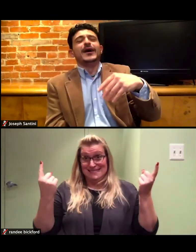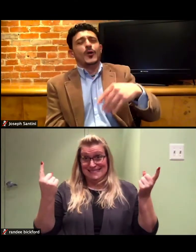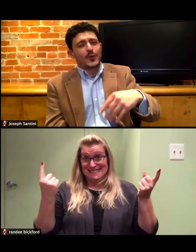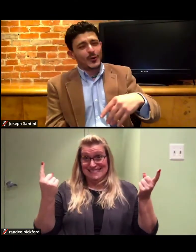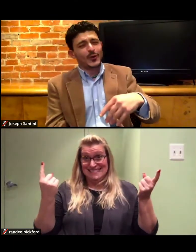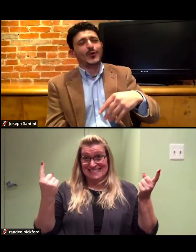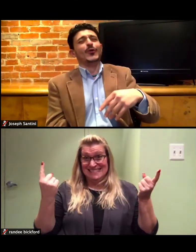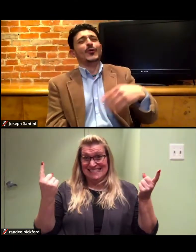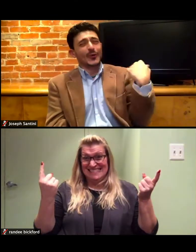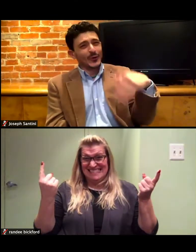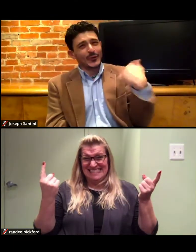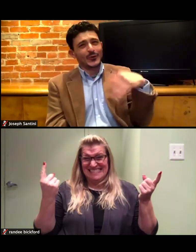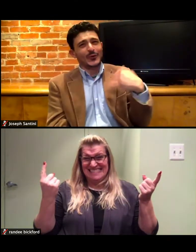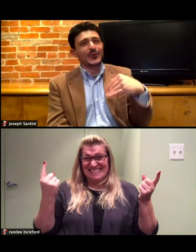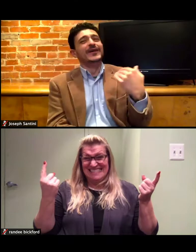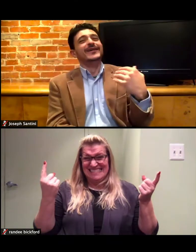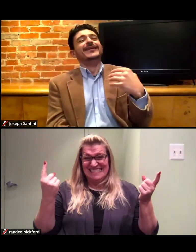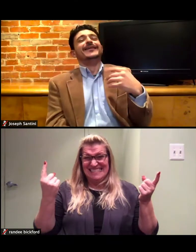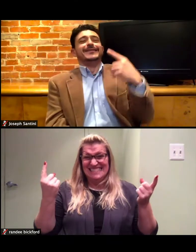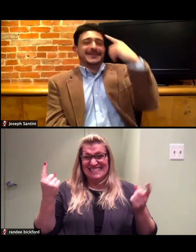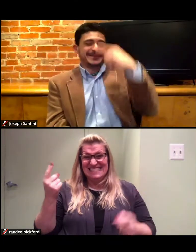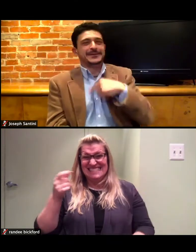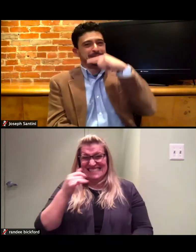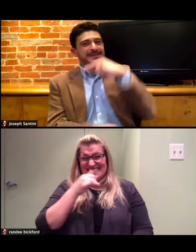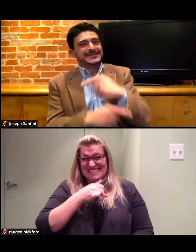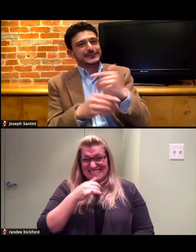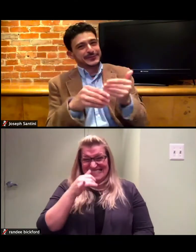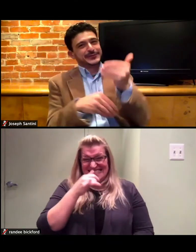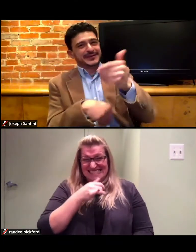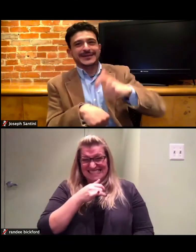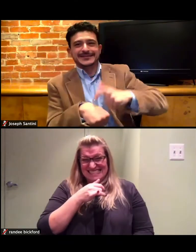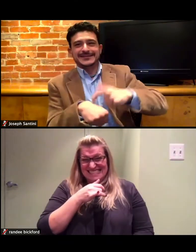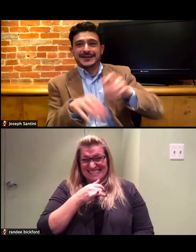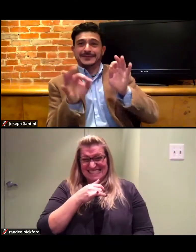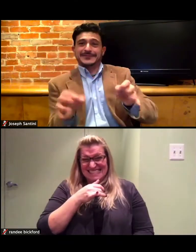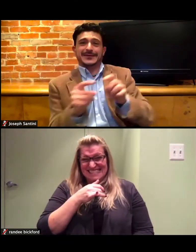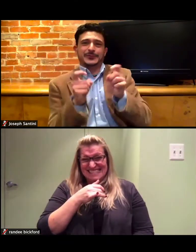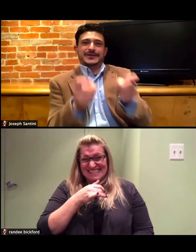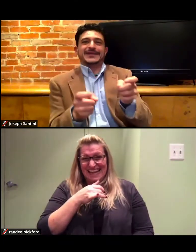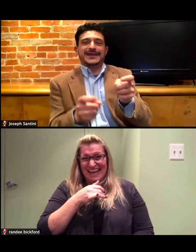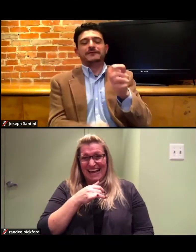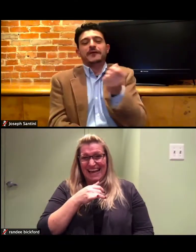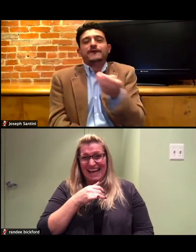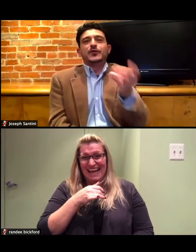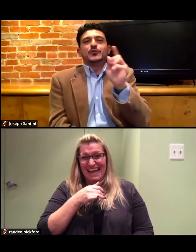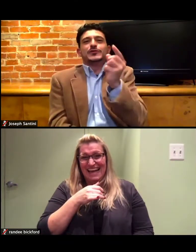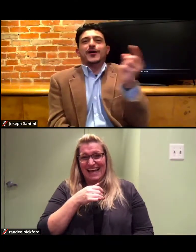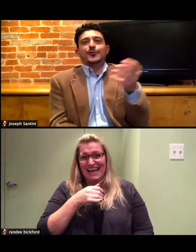and just kinda spent all the money on the card that he was given. And so my sister decided that next time